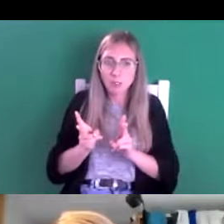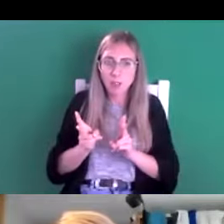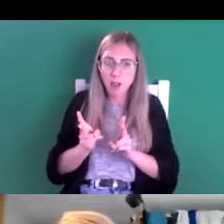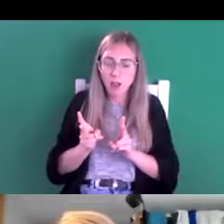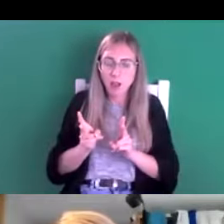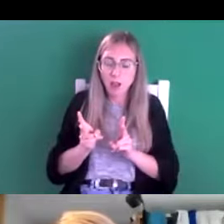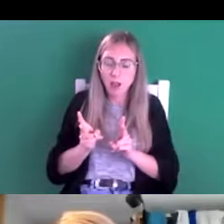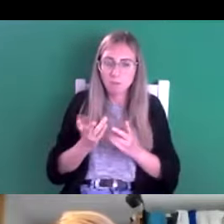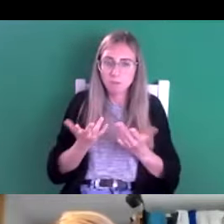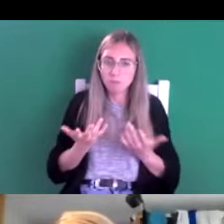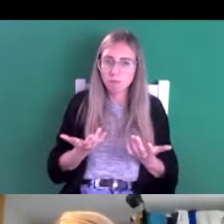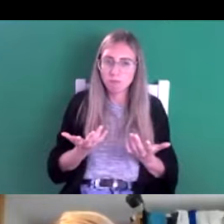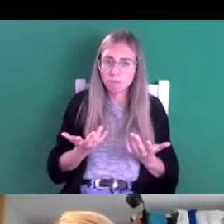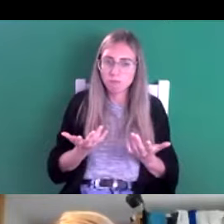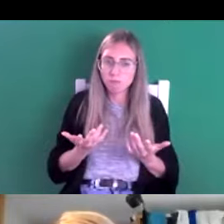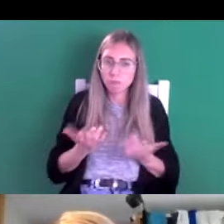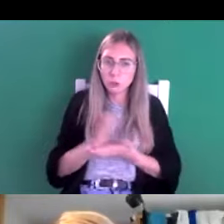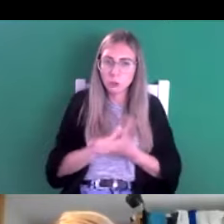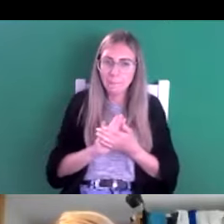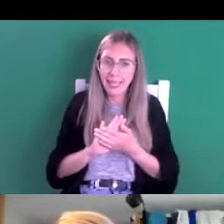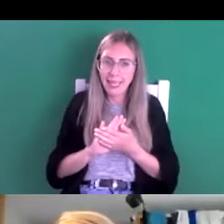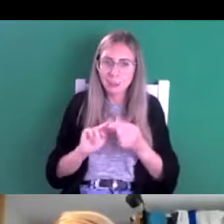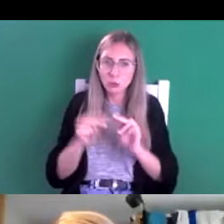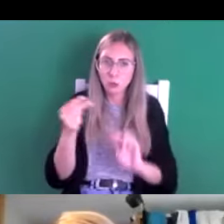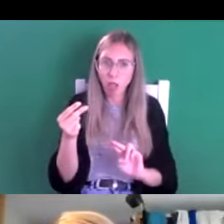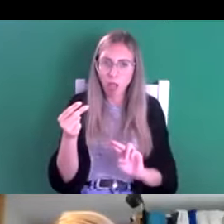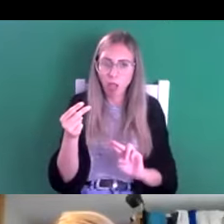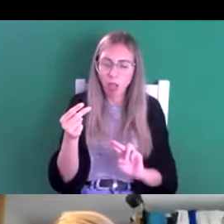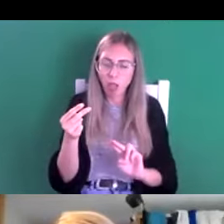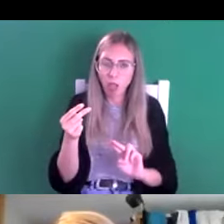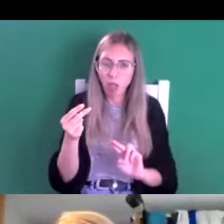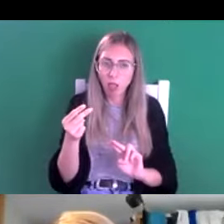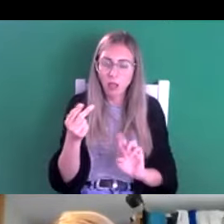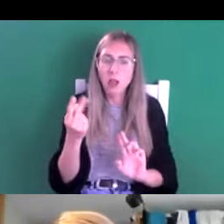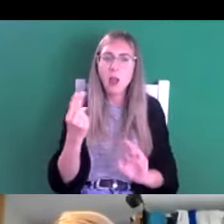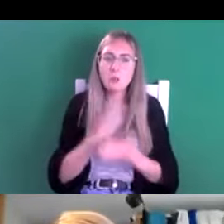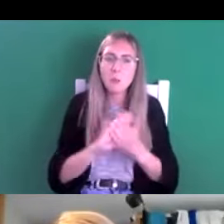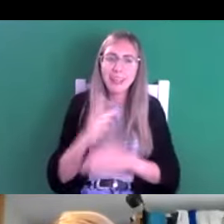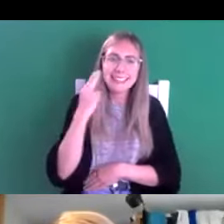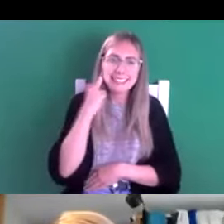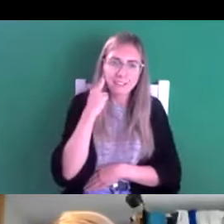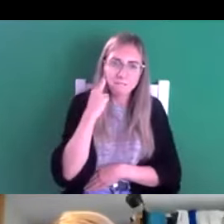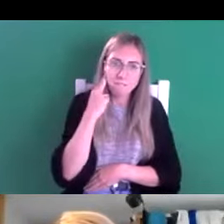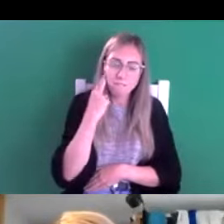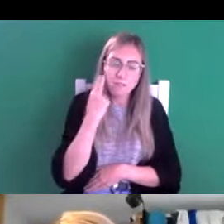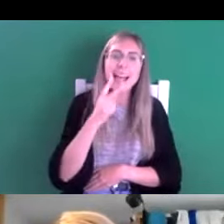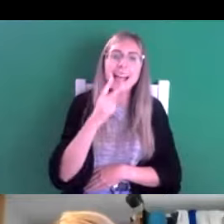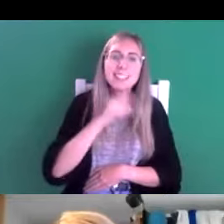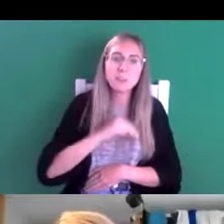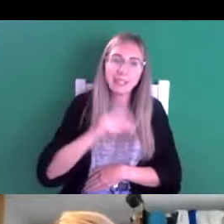so as so as as a deaf artist or as a speaker okay